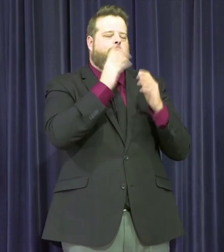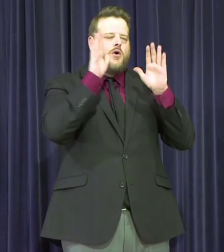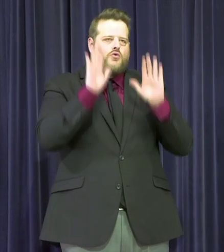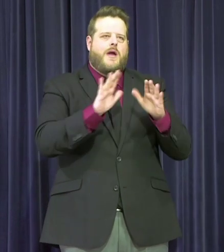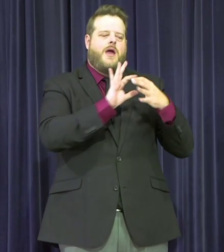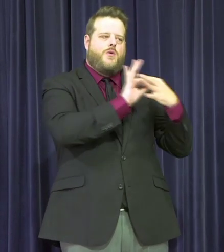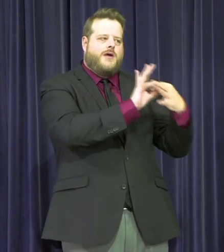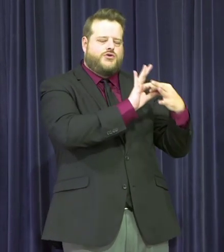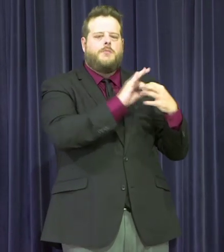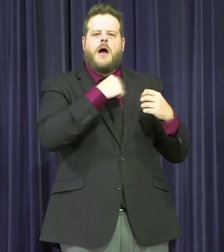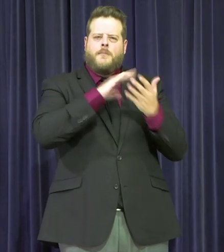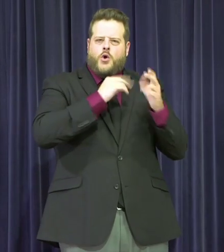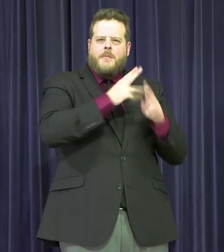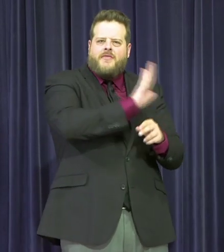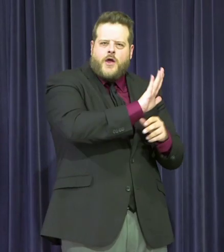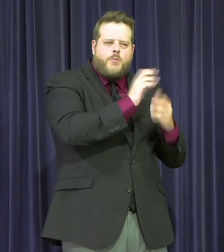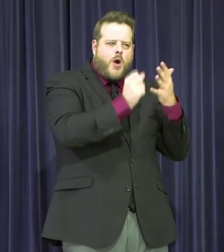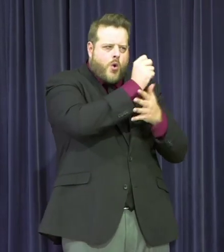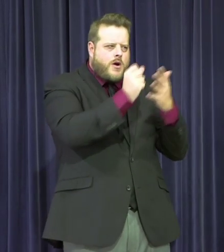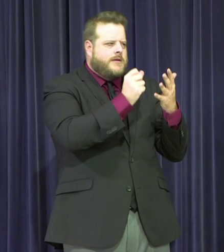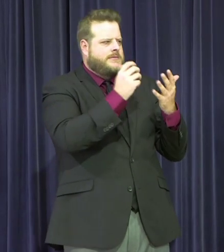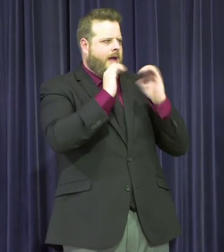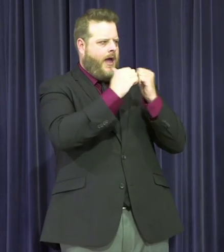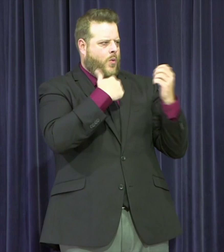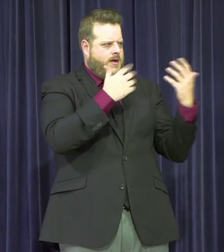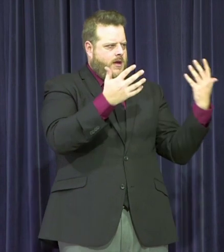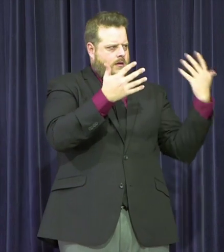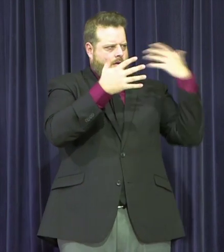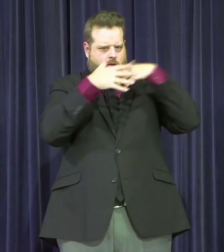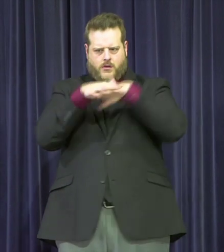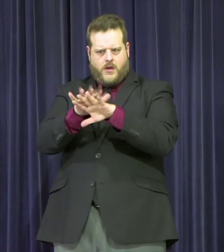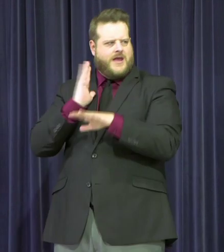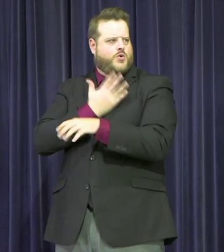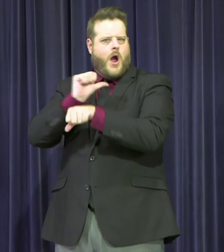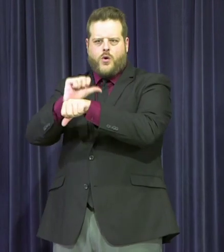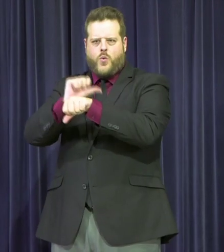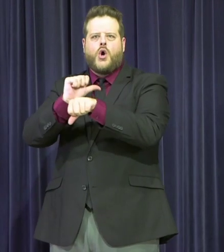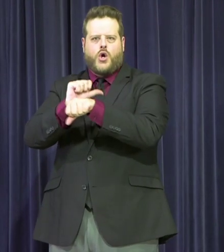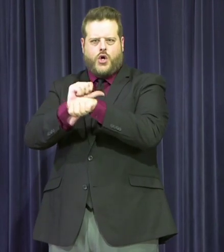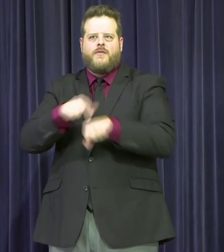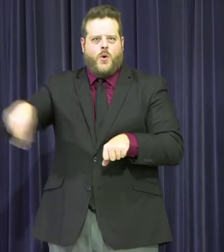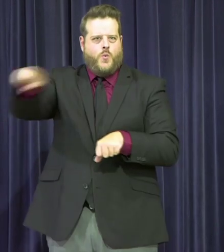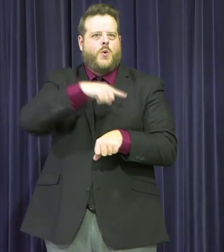I am learning their priorities and seeing how we integrate it into the work that we do as well.